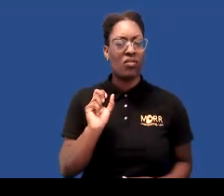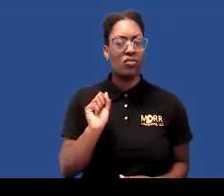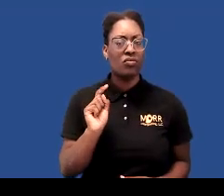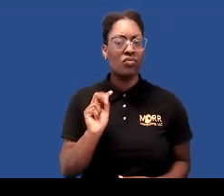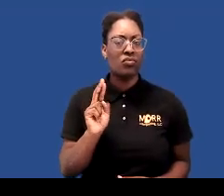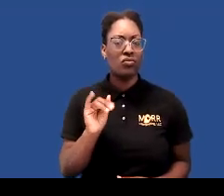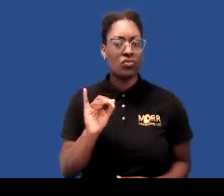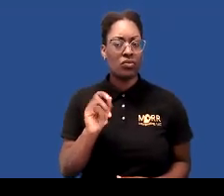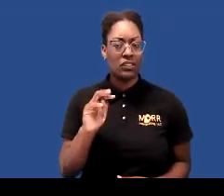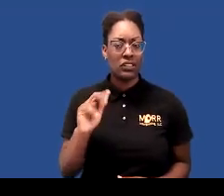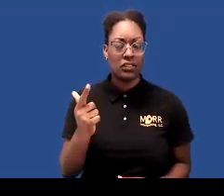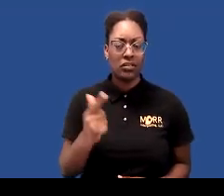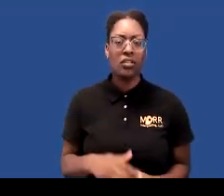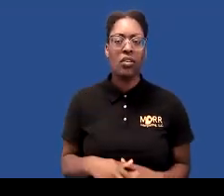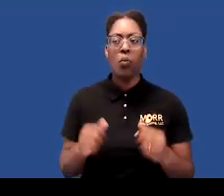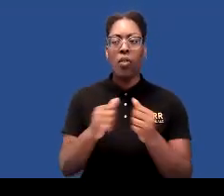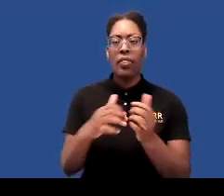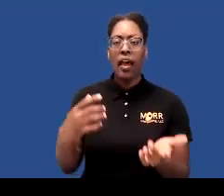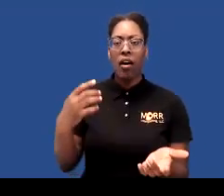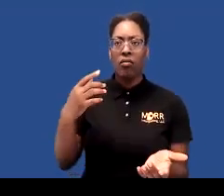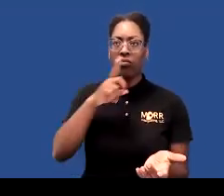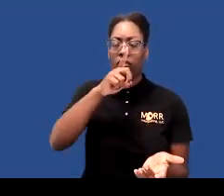say the intent of the paper or the point of it, right?